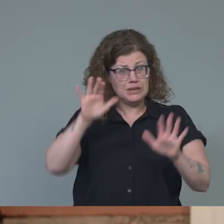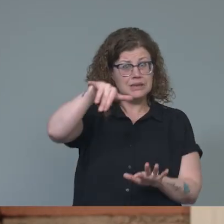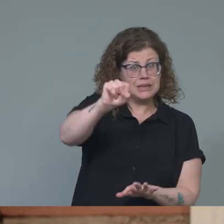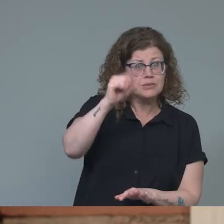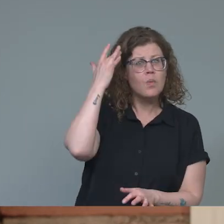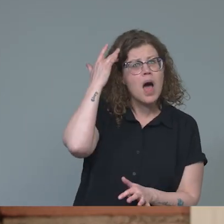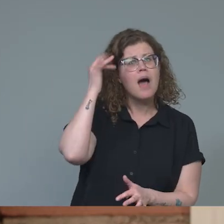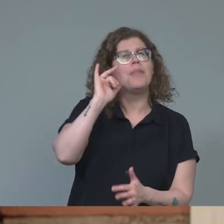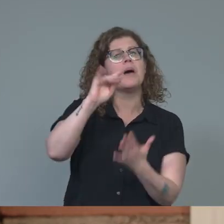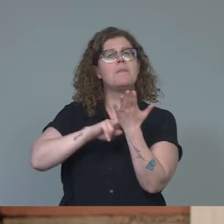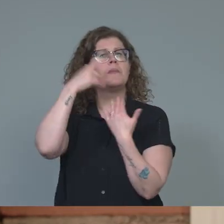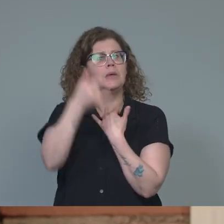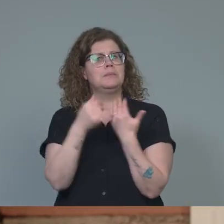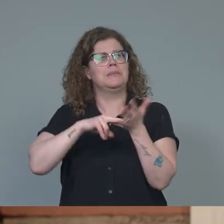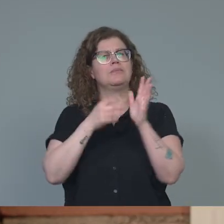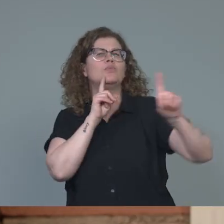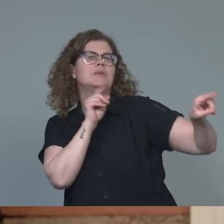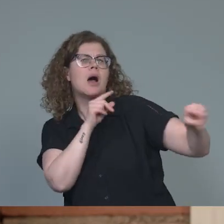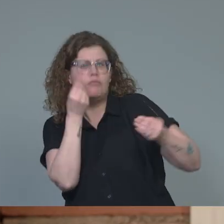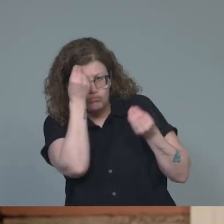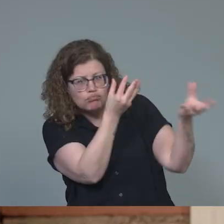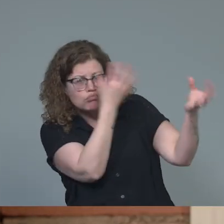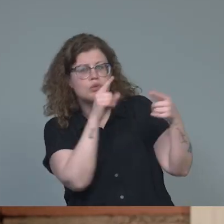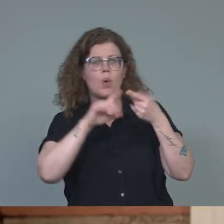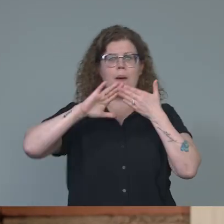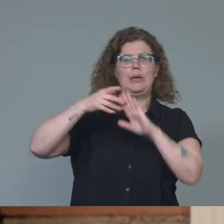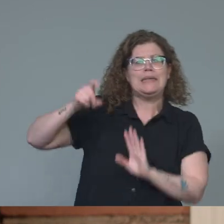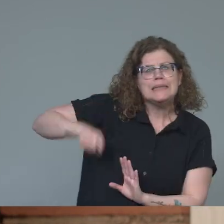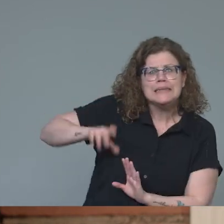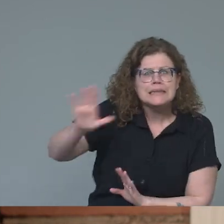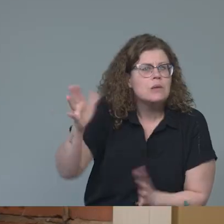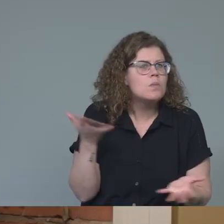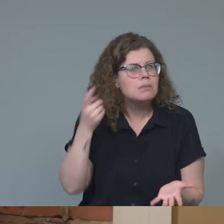all of that history of the community is part of what informs the project in the first place.